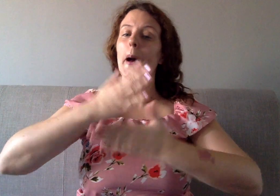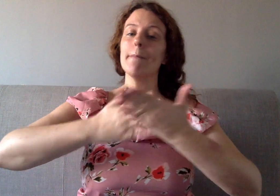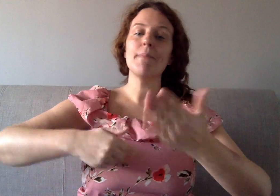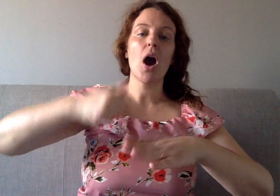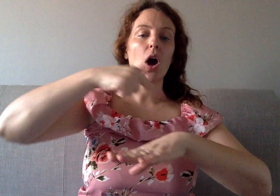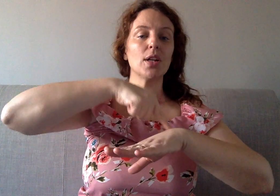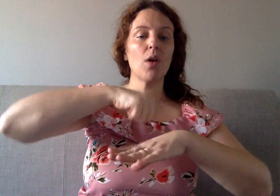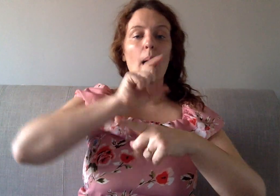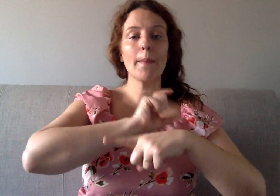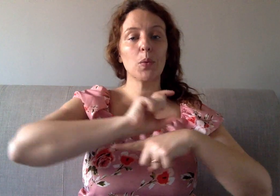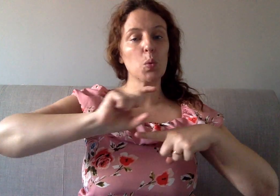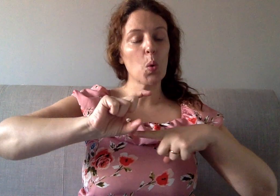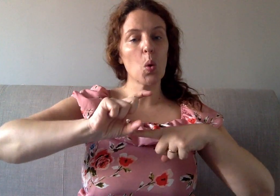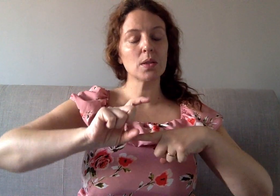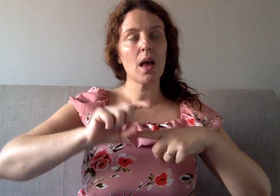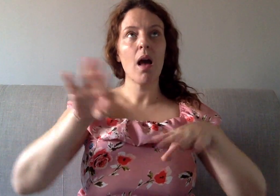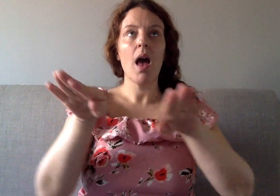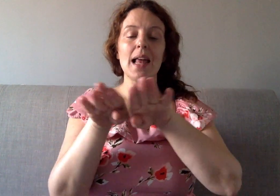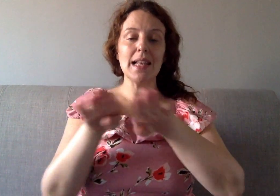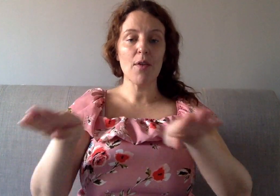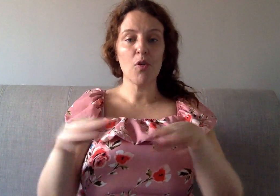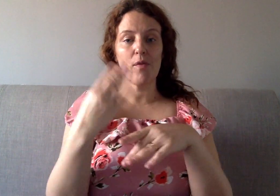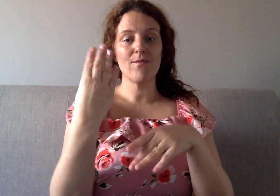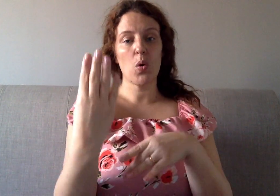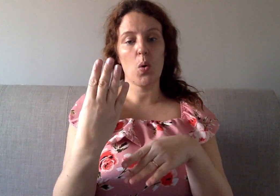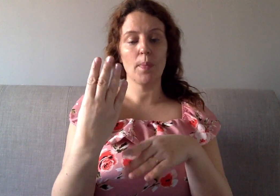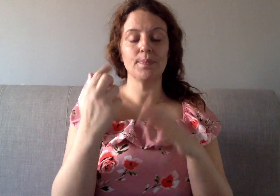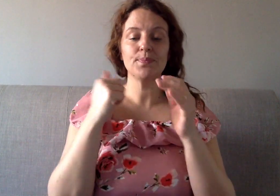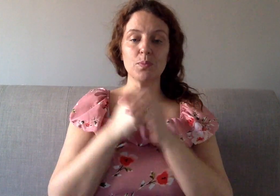It was a part time course level 4.